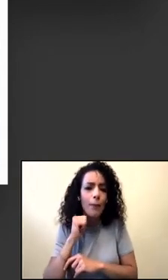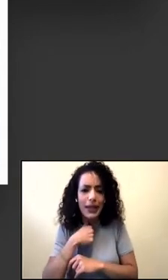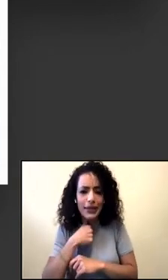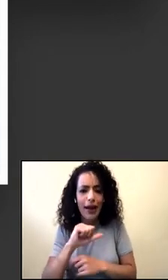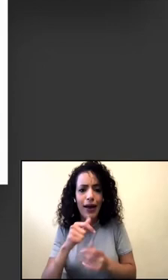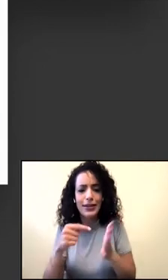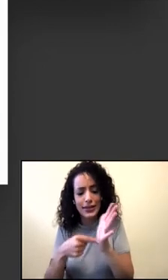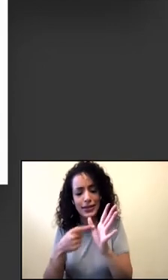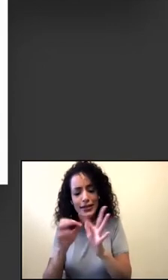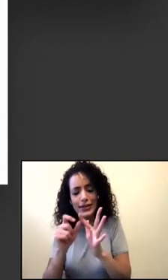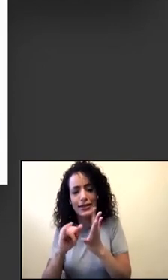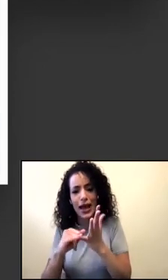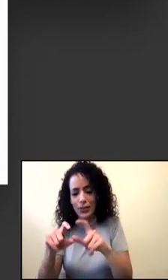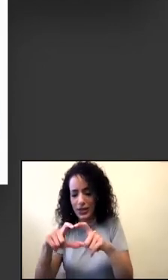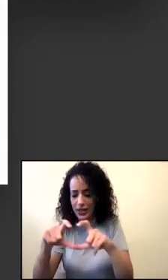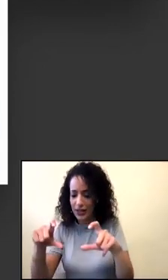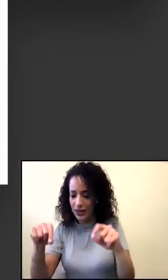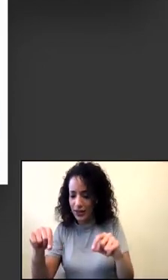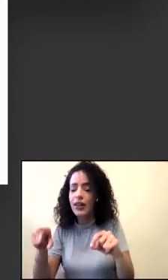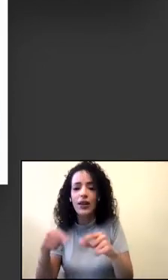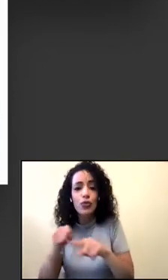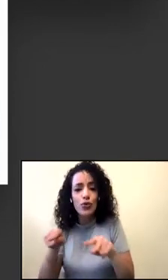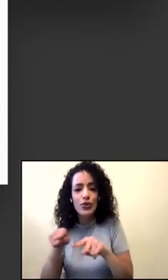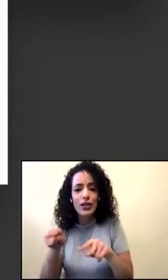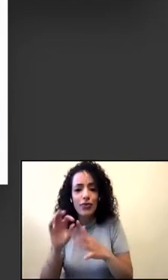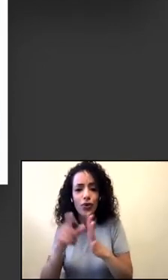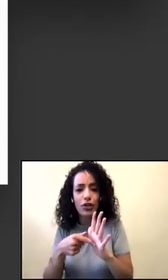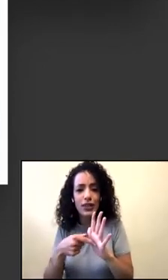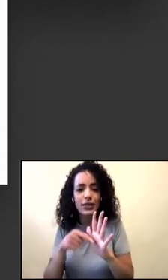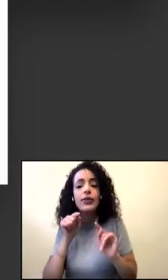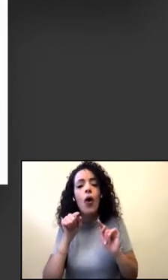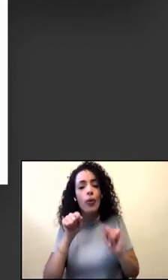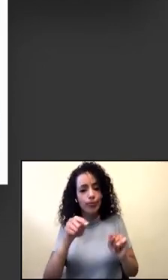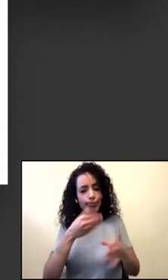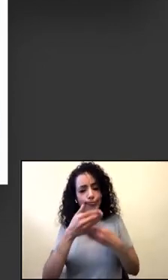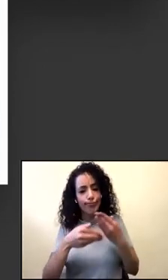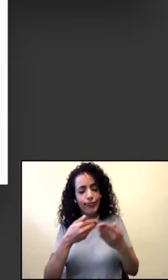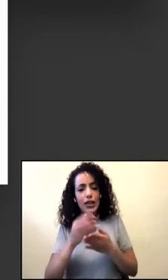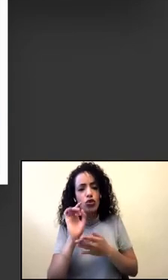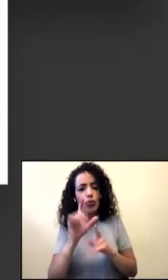explored the ways that the Somali community stayed in touch during the Civil War, which was by